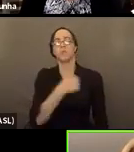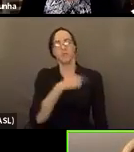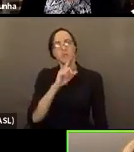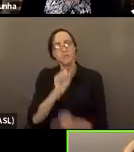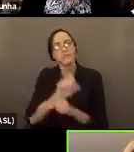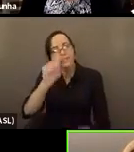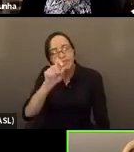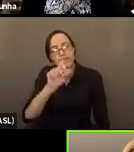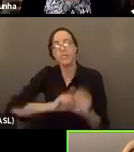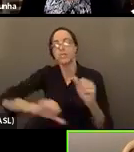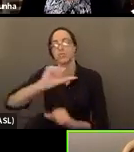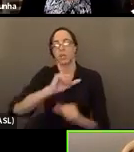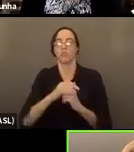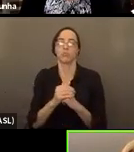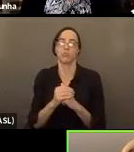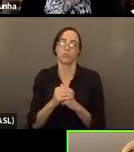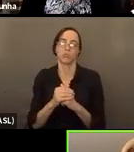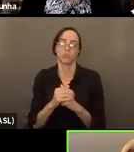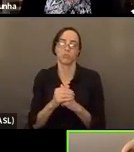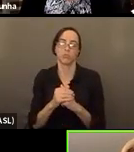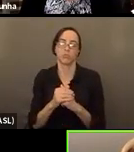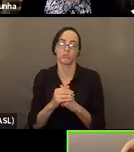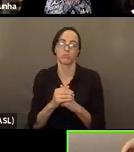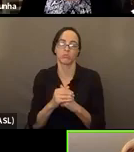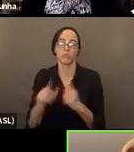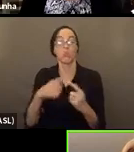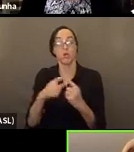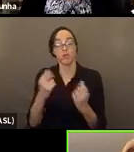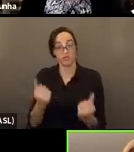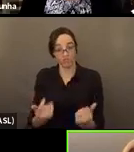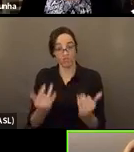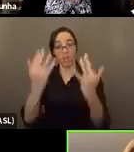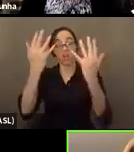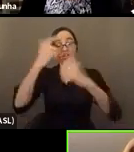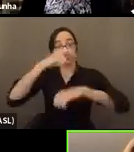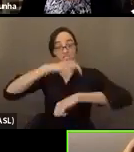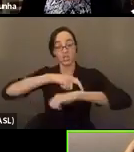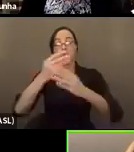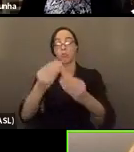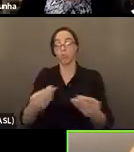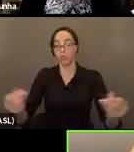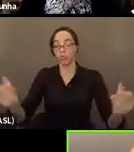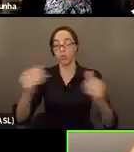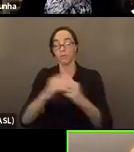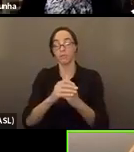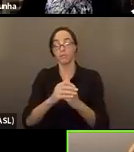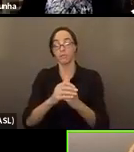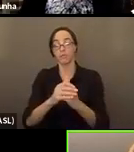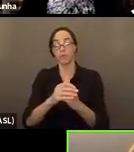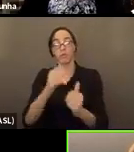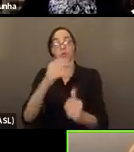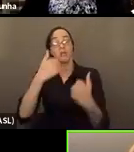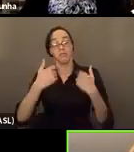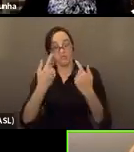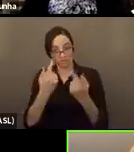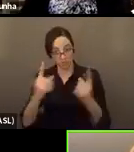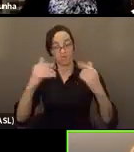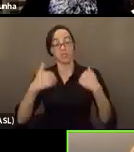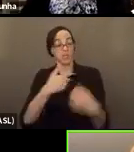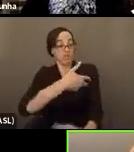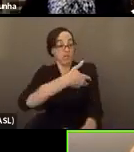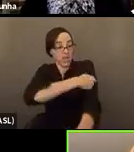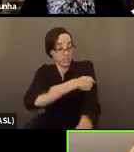a vaccine for covid we will look back and say we didn't know our neighbor before now we do and now